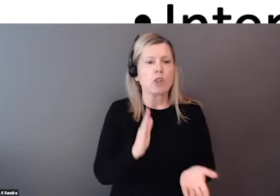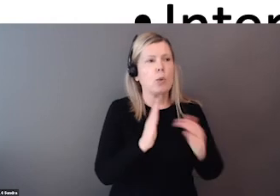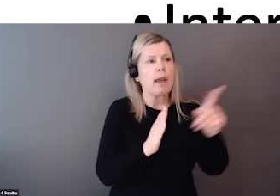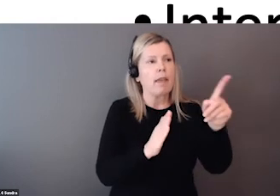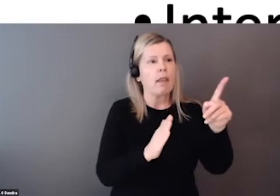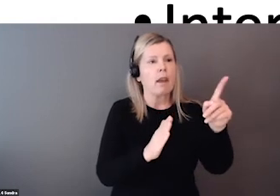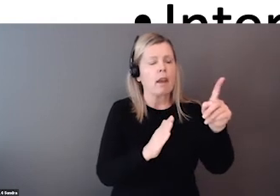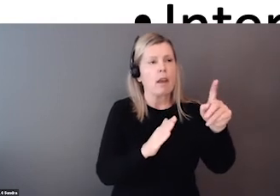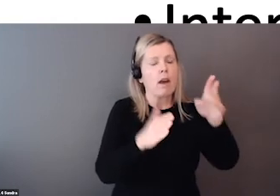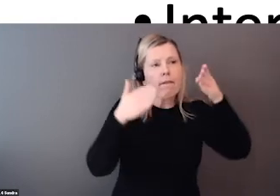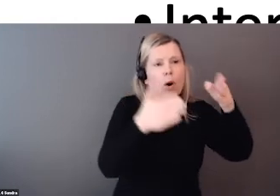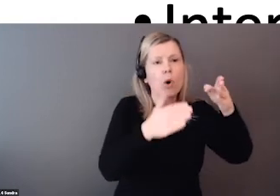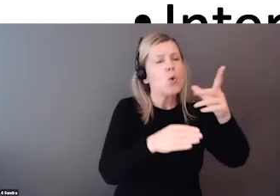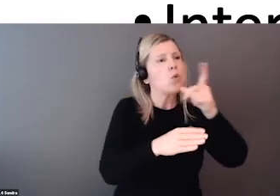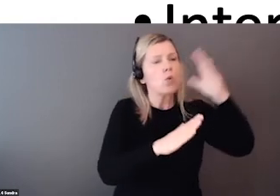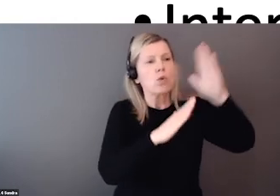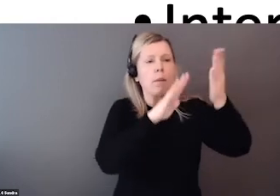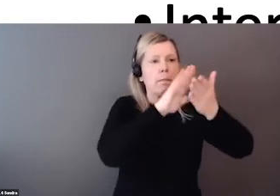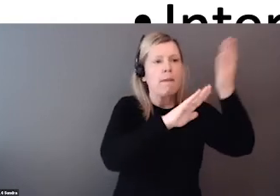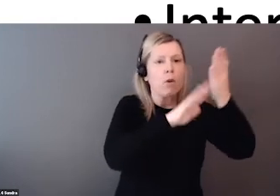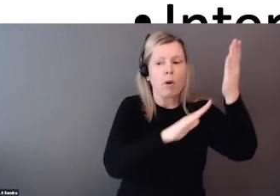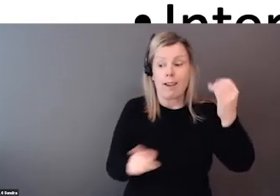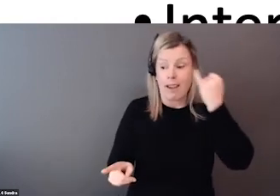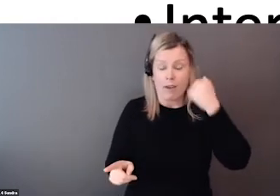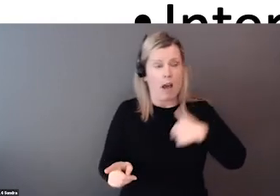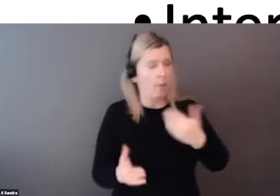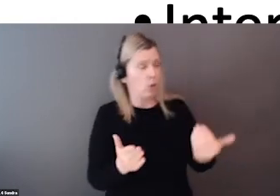And if no one like you has ever been in that job, you will not get an interview.